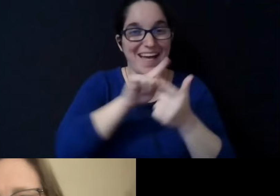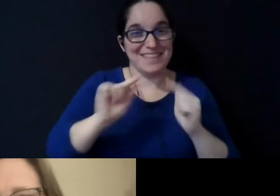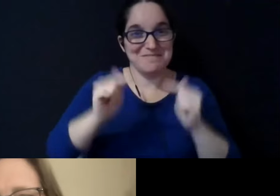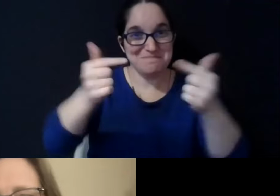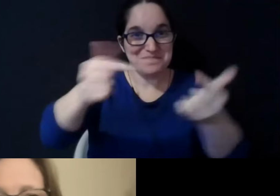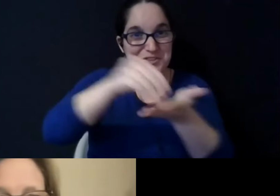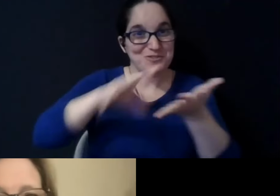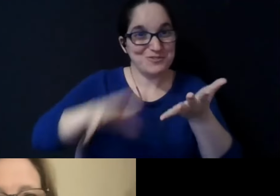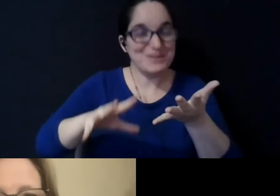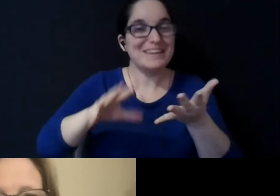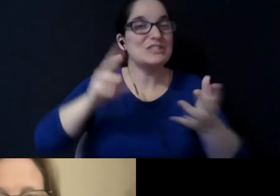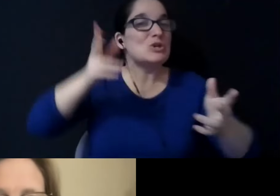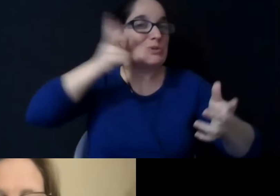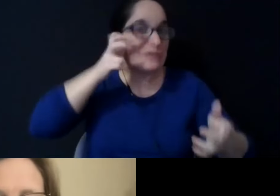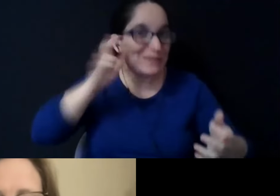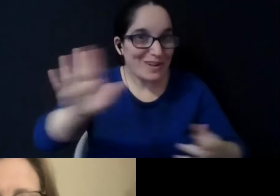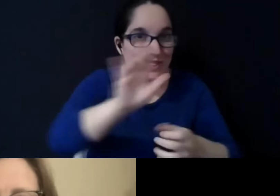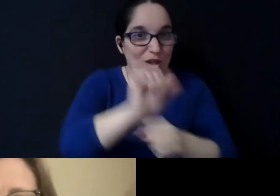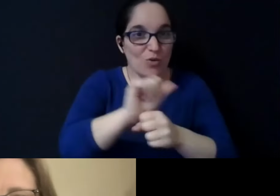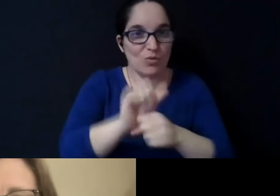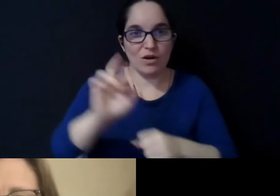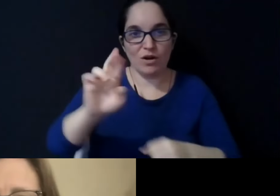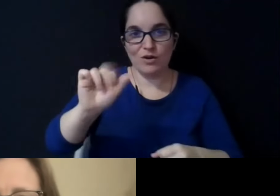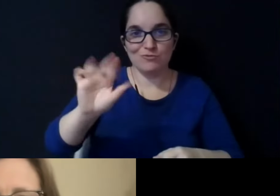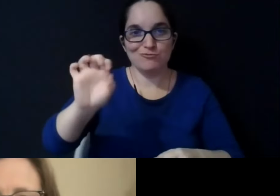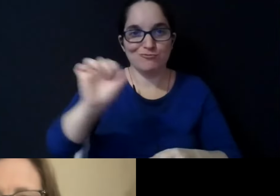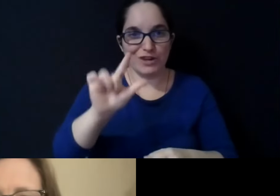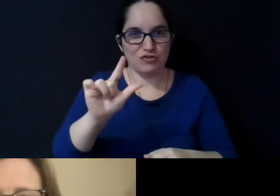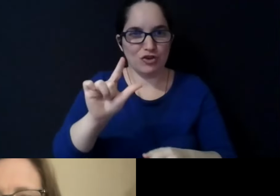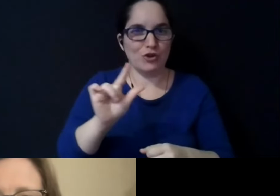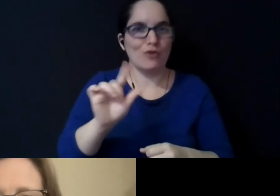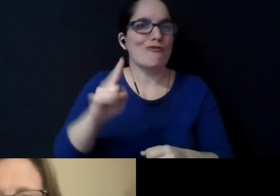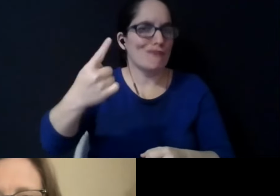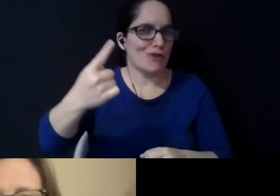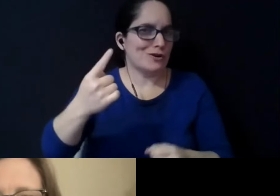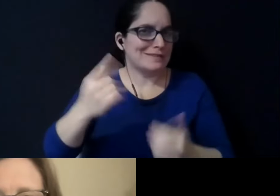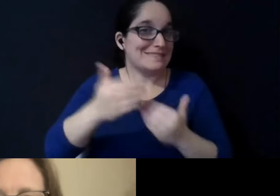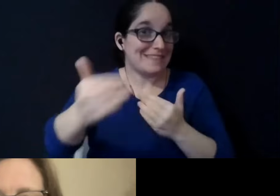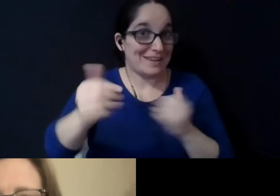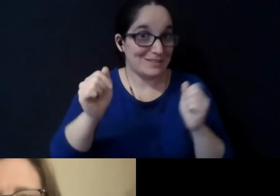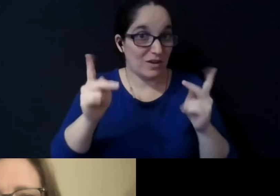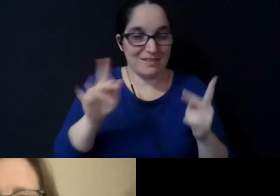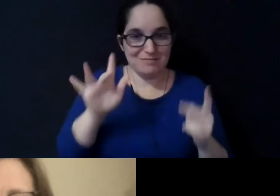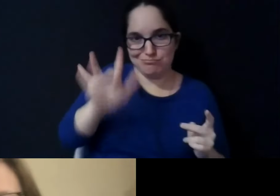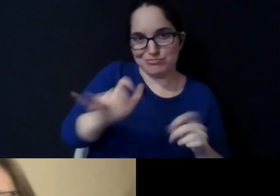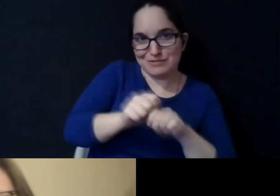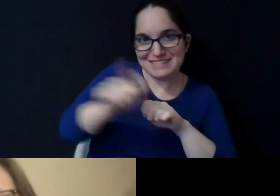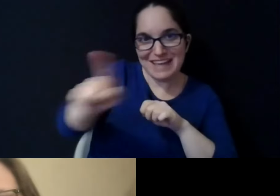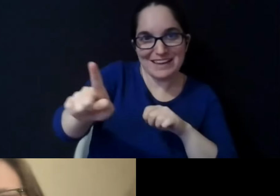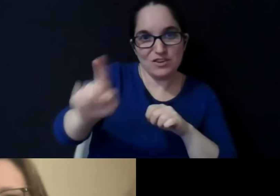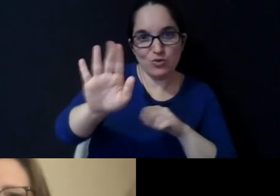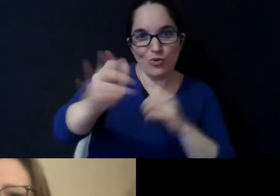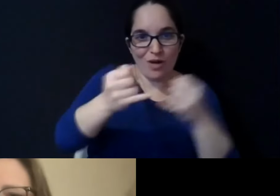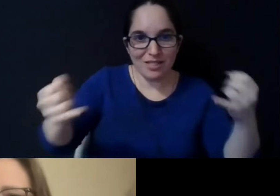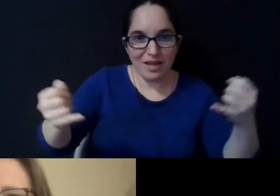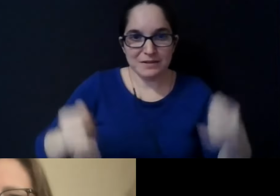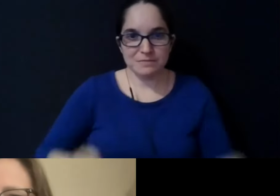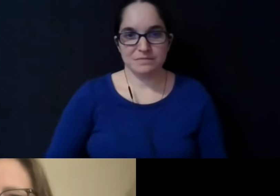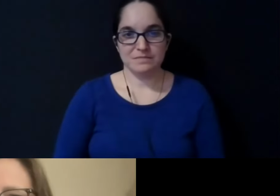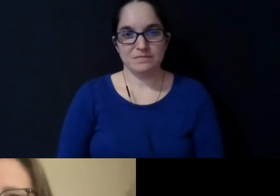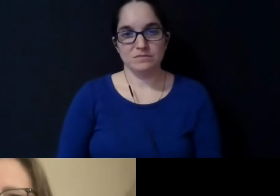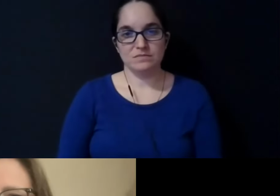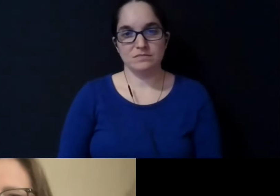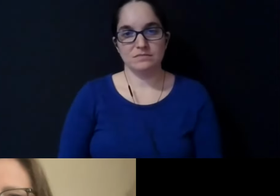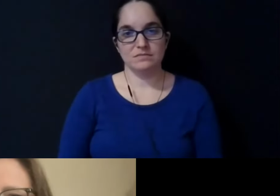of their poems. So, get ready. Rachel, I'm going to turn it over to you first, okay? Everybody, hit send.